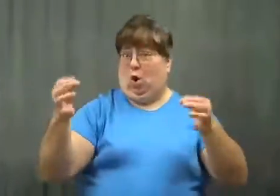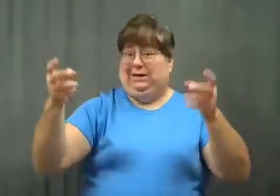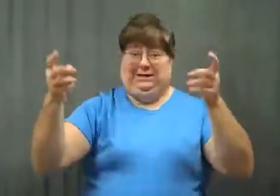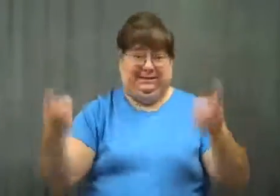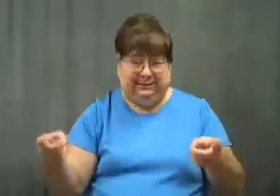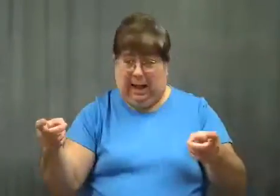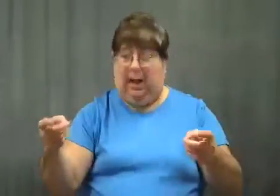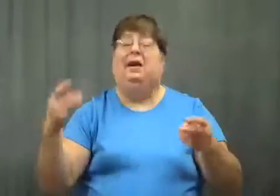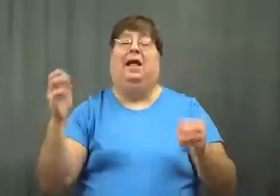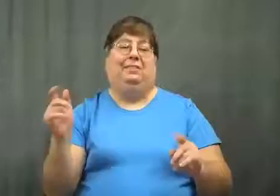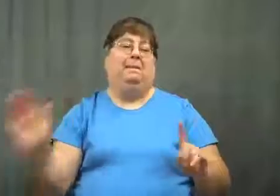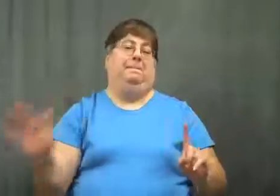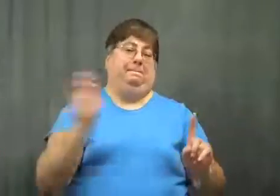That court will make a decision,